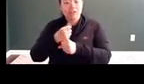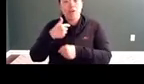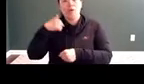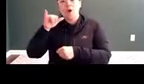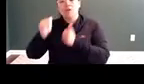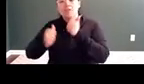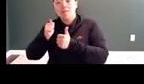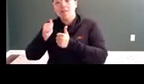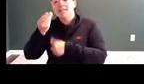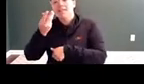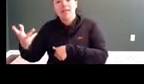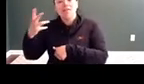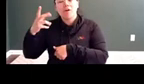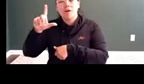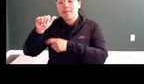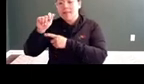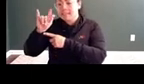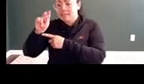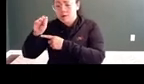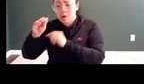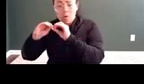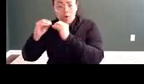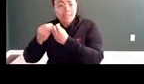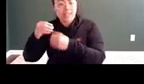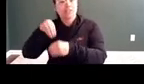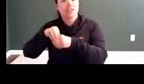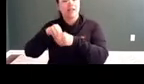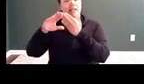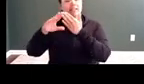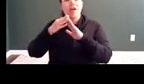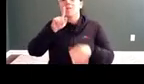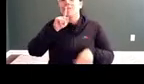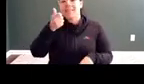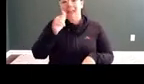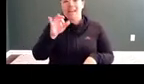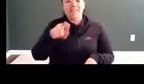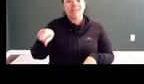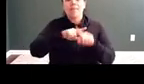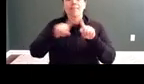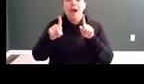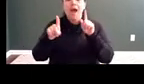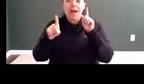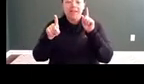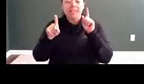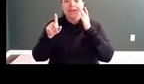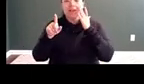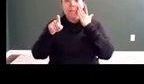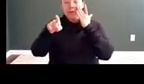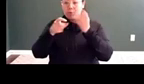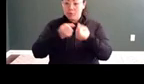in several Latino organizations in town, you know, really any of them. But there's a way when you are able to support them financially,